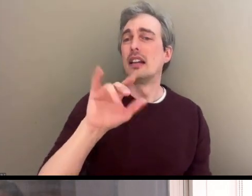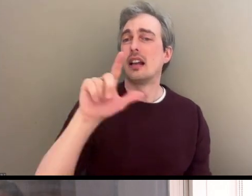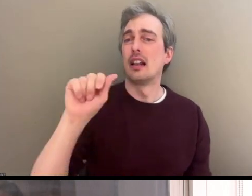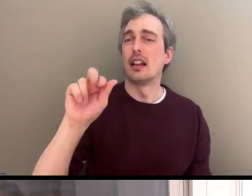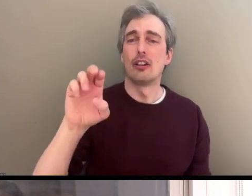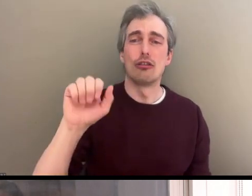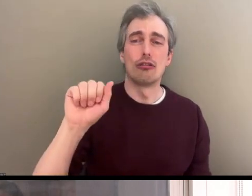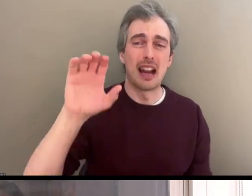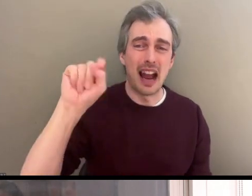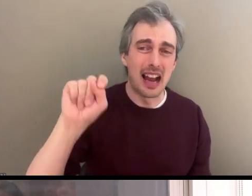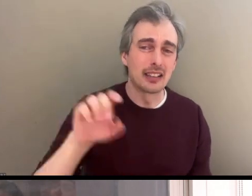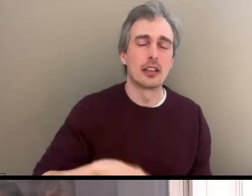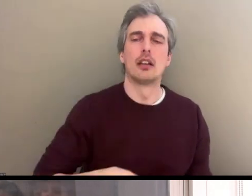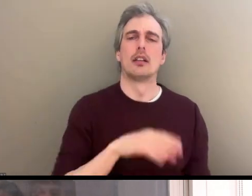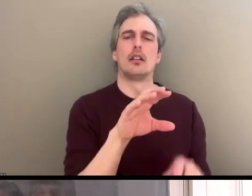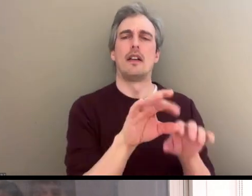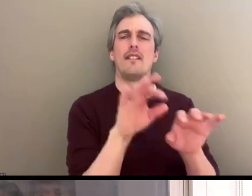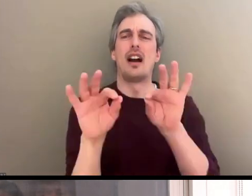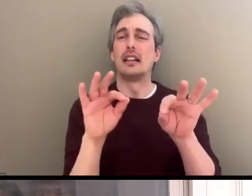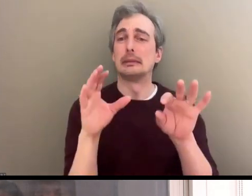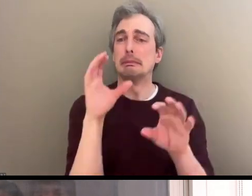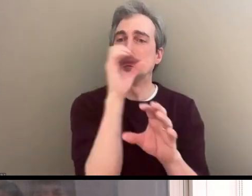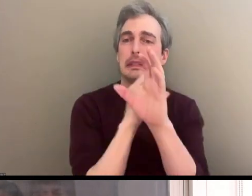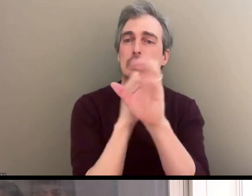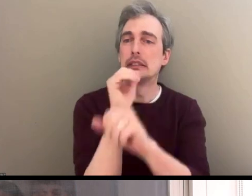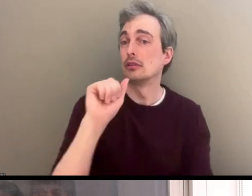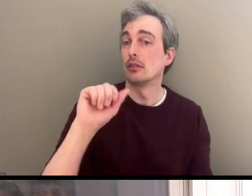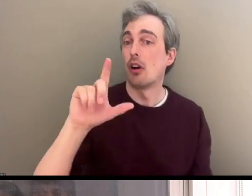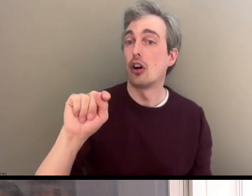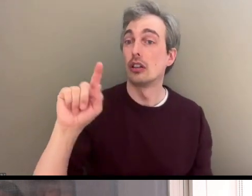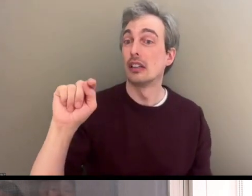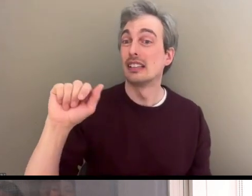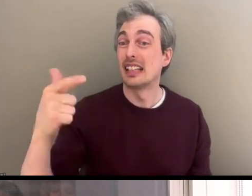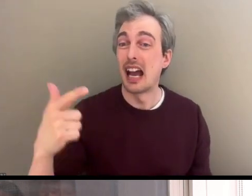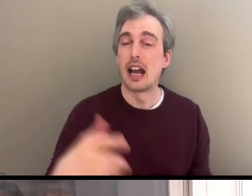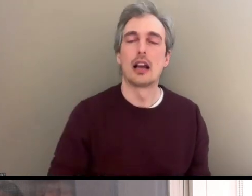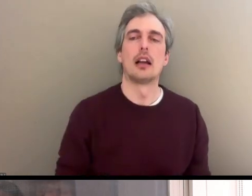tags, the order of certain elements, keyboard traps that might come into play.